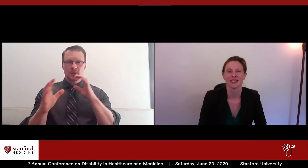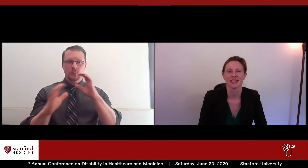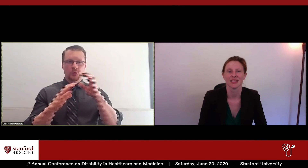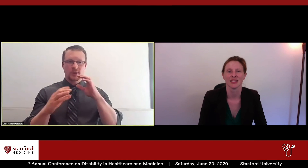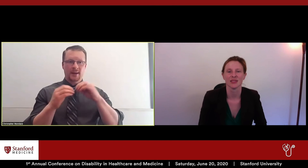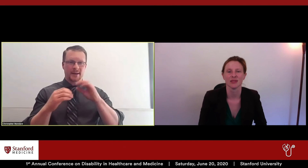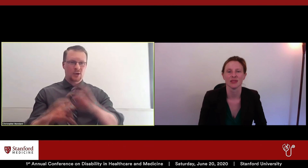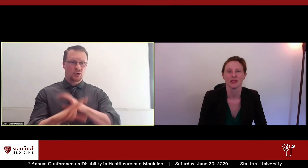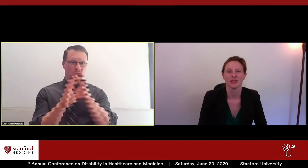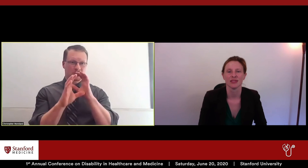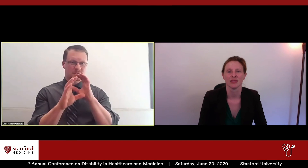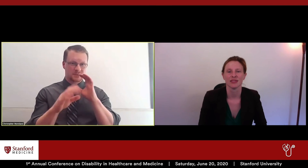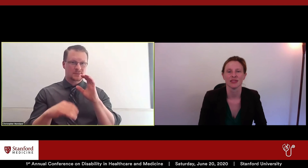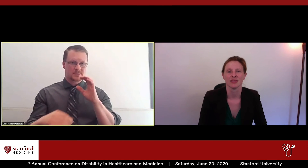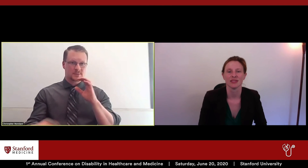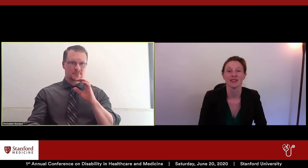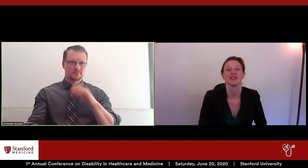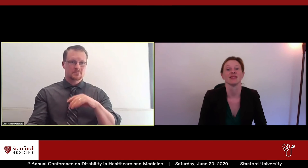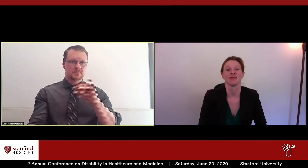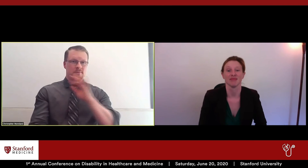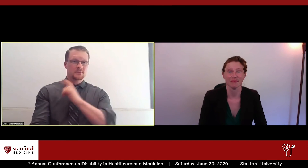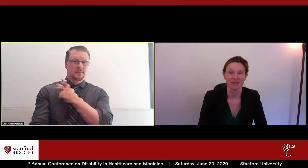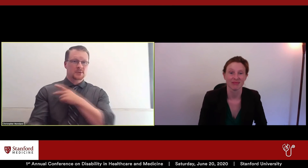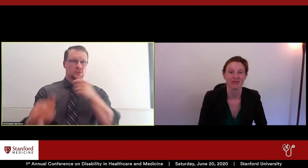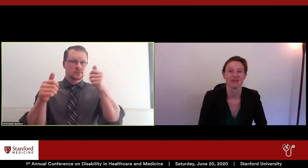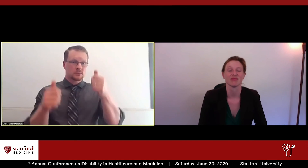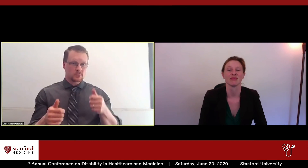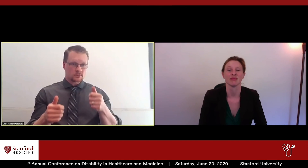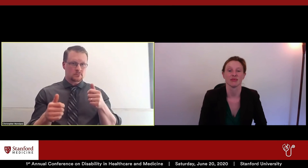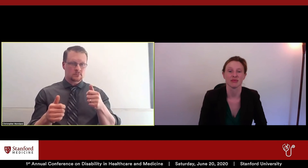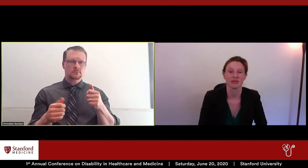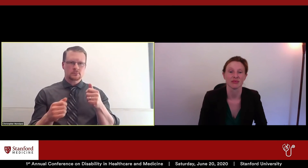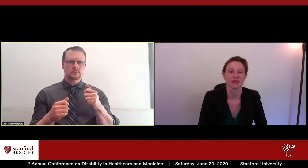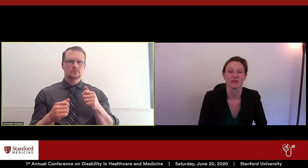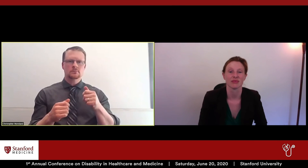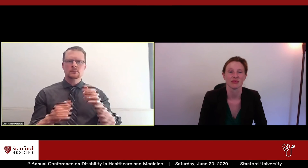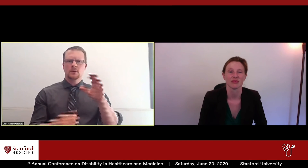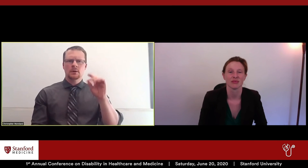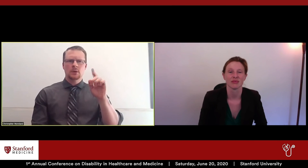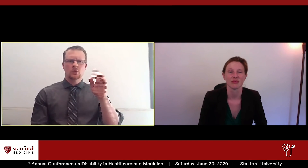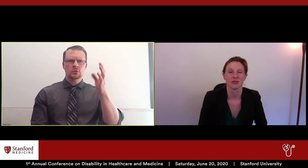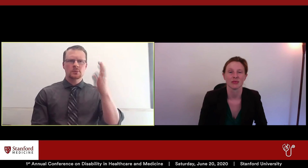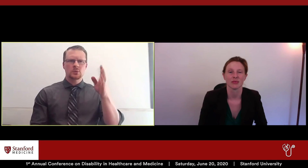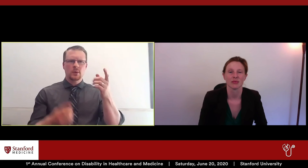That's one example of communication in crisis. The patient is